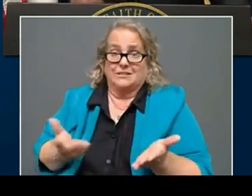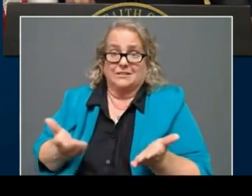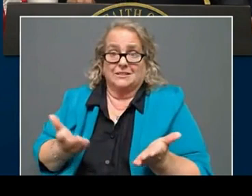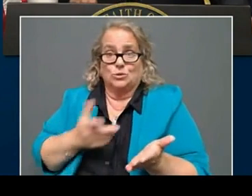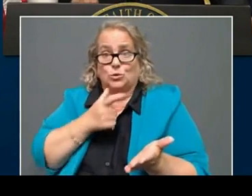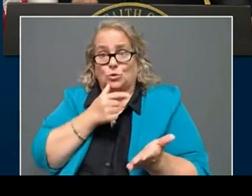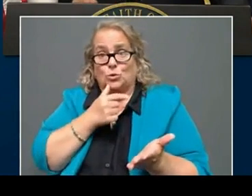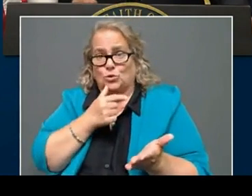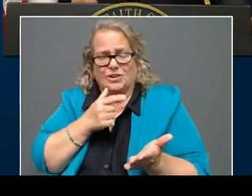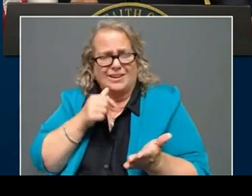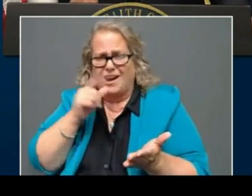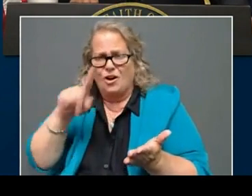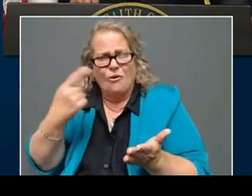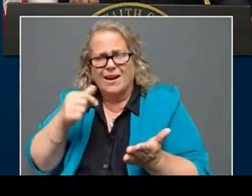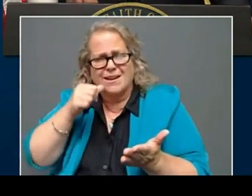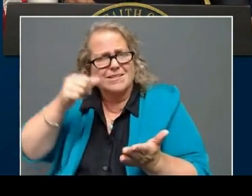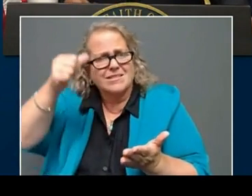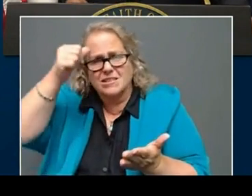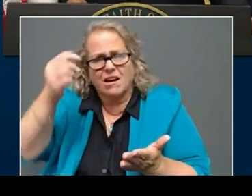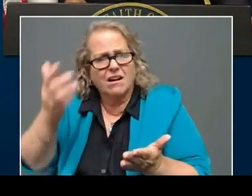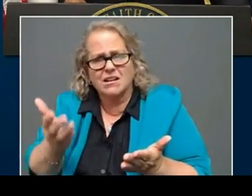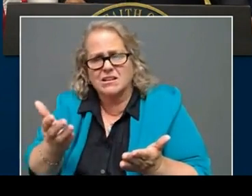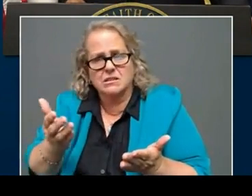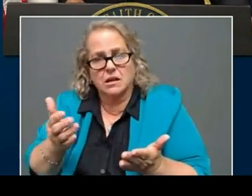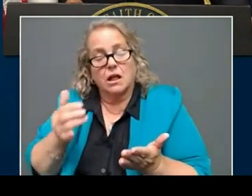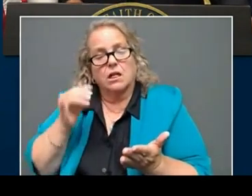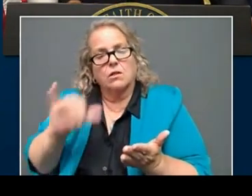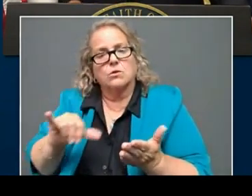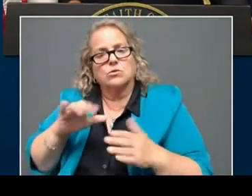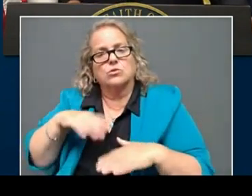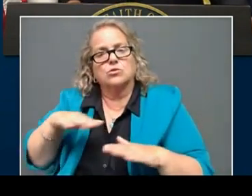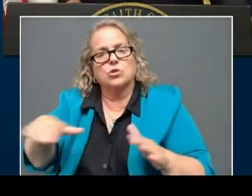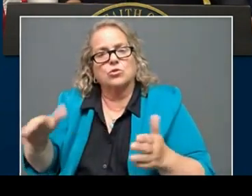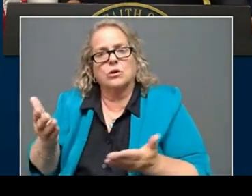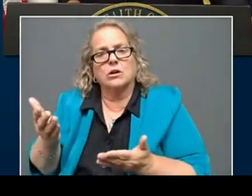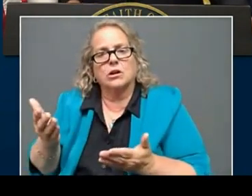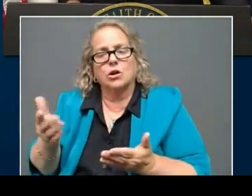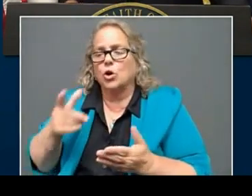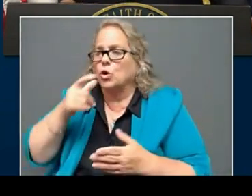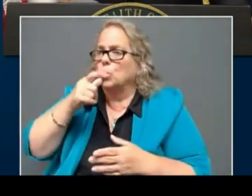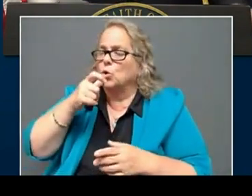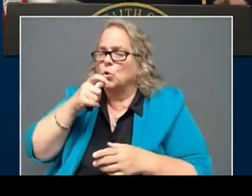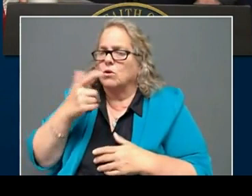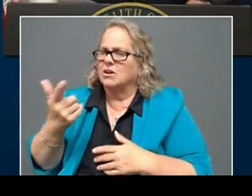adults. Um, it's those amongst us that count on us to make good decisions and